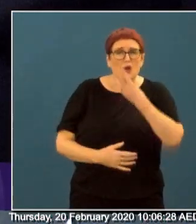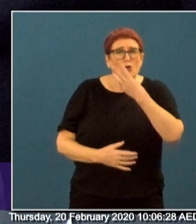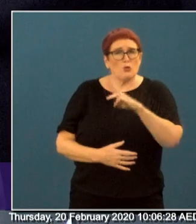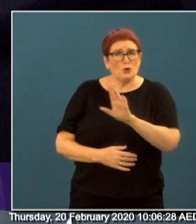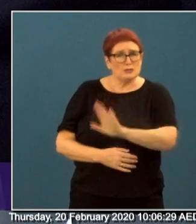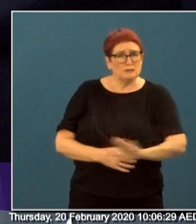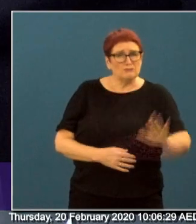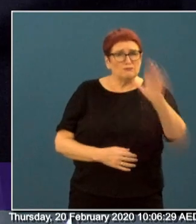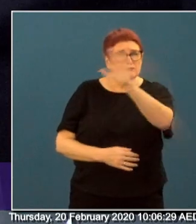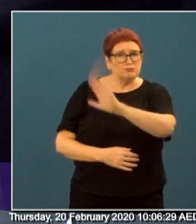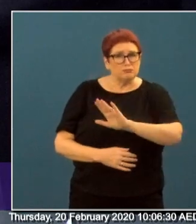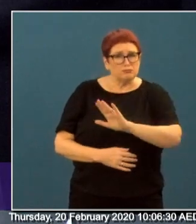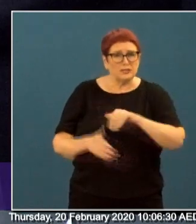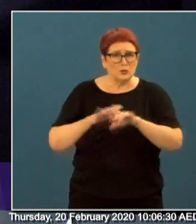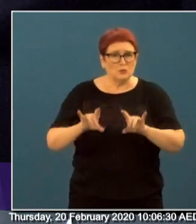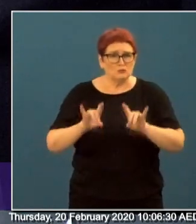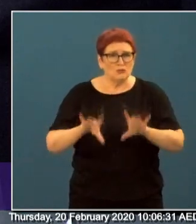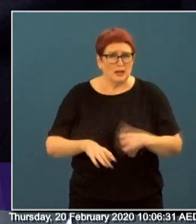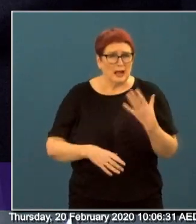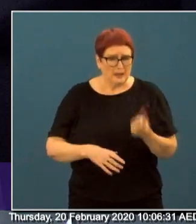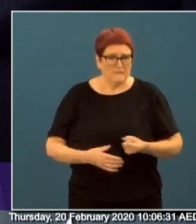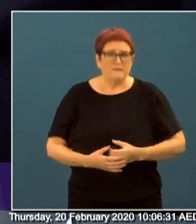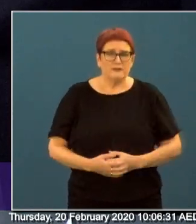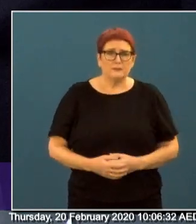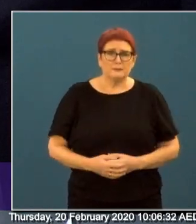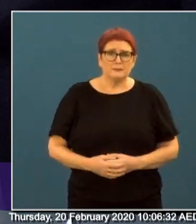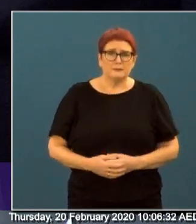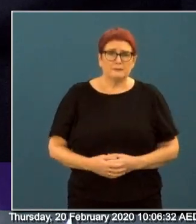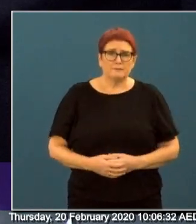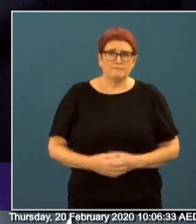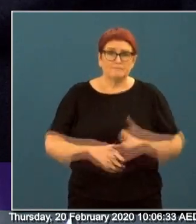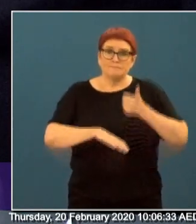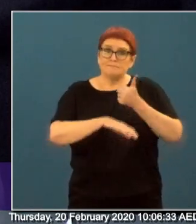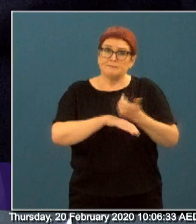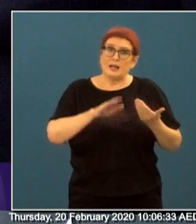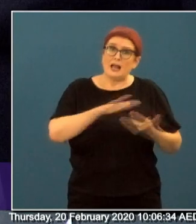in operation in Australia now, have been developed by the Commonwealth Government